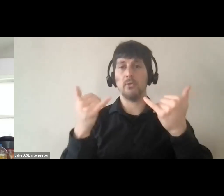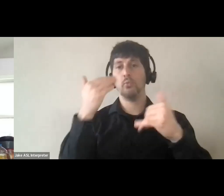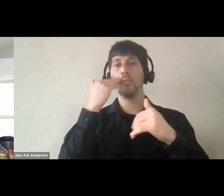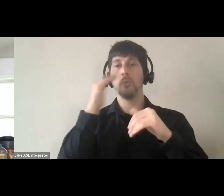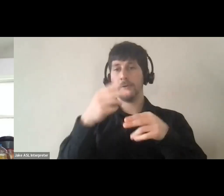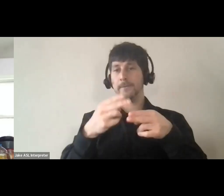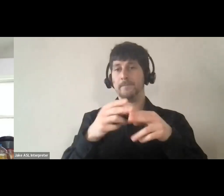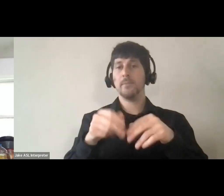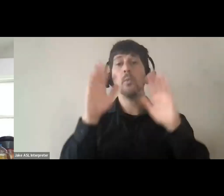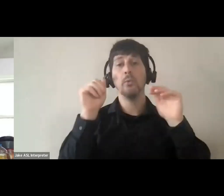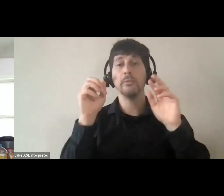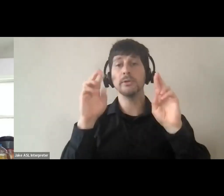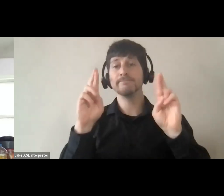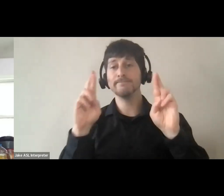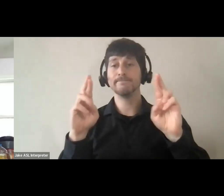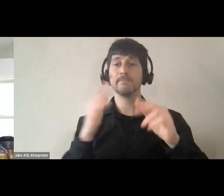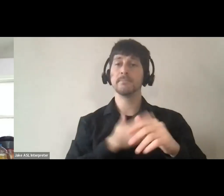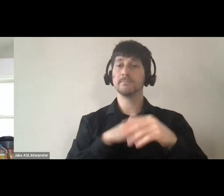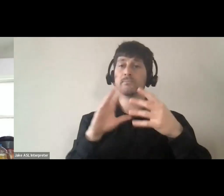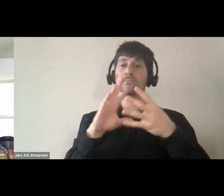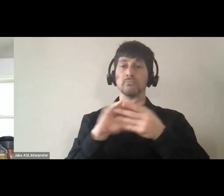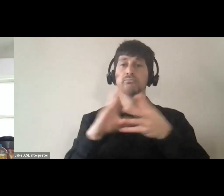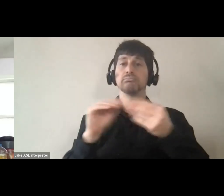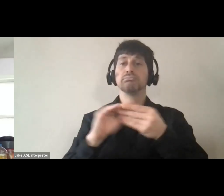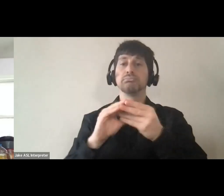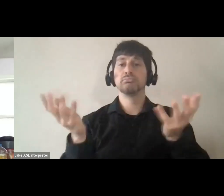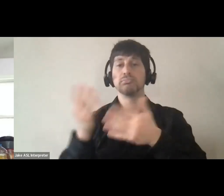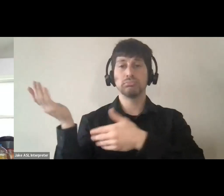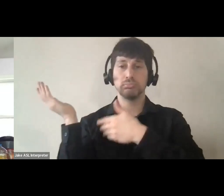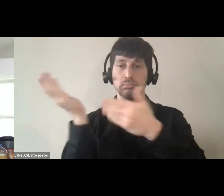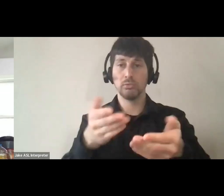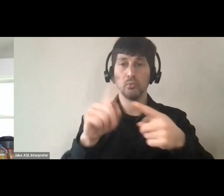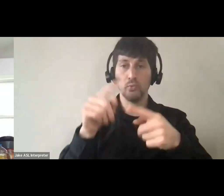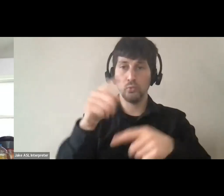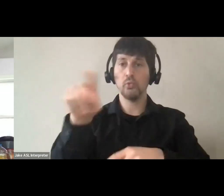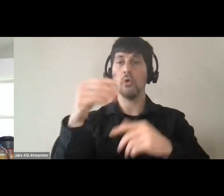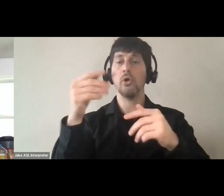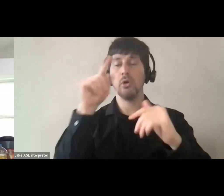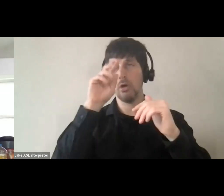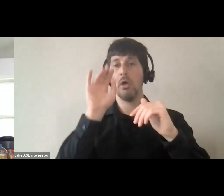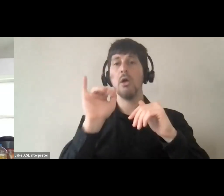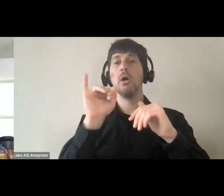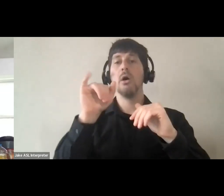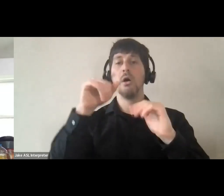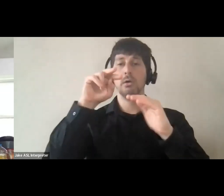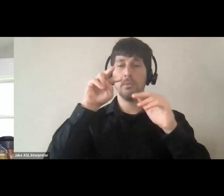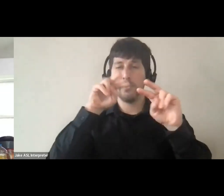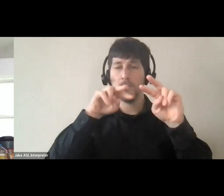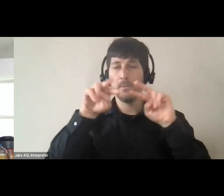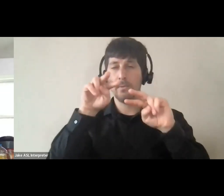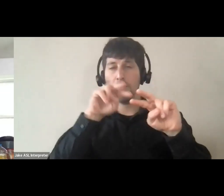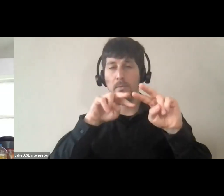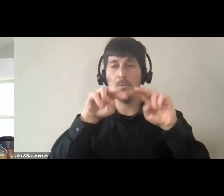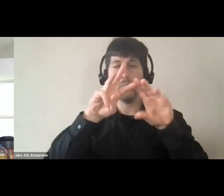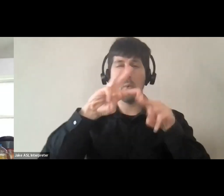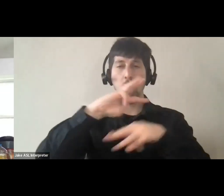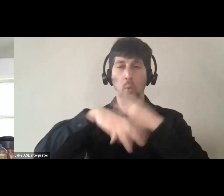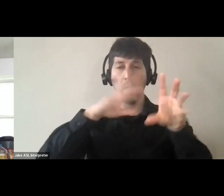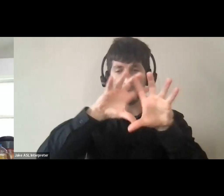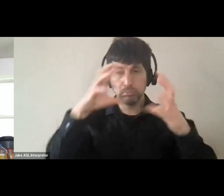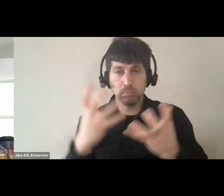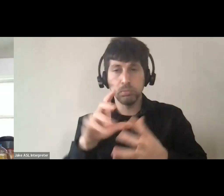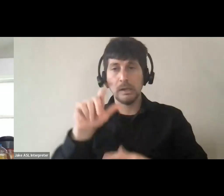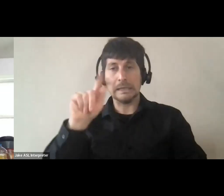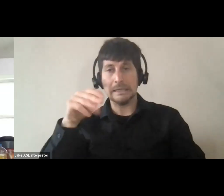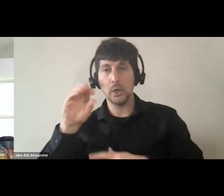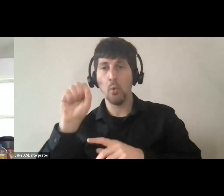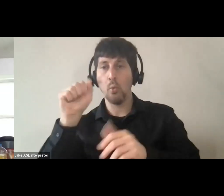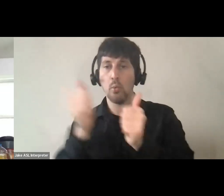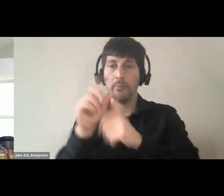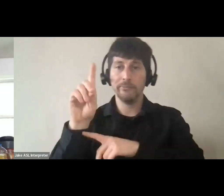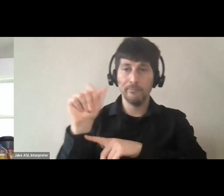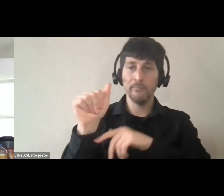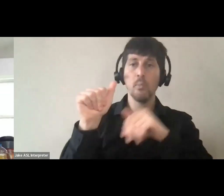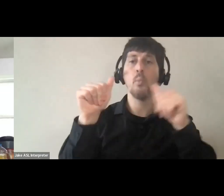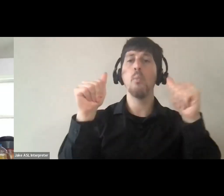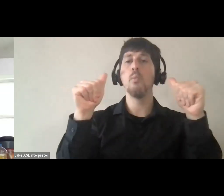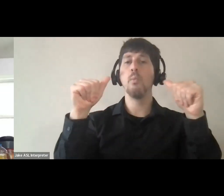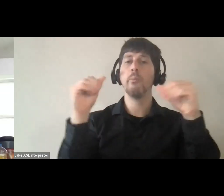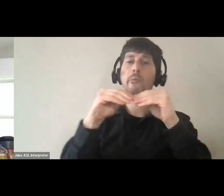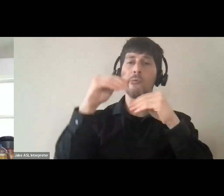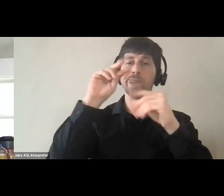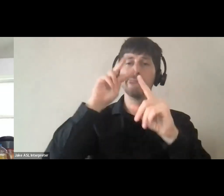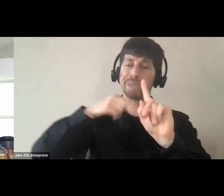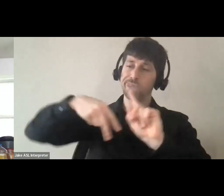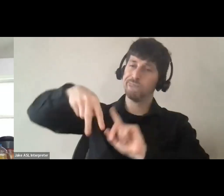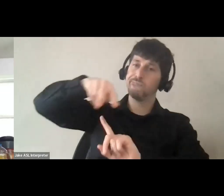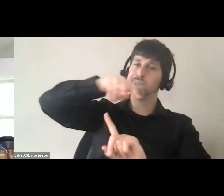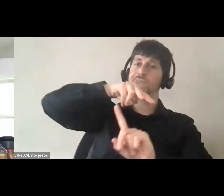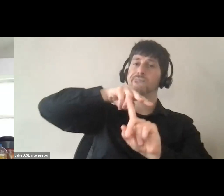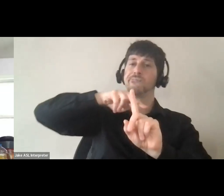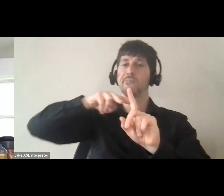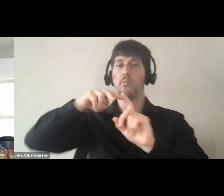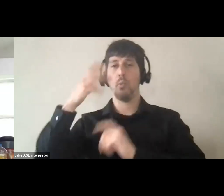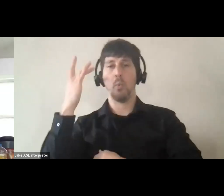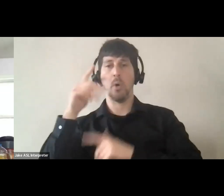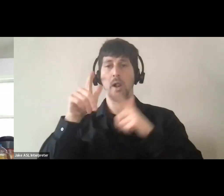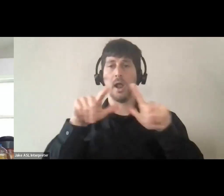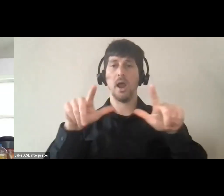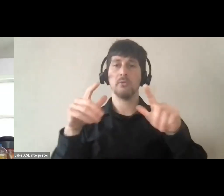That beautiful piece comes from sense an valid, the disability justice and movement building organization it happens to be among the creators of what is now known as disability justice.